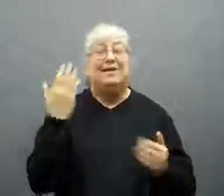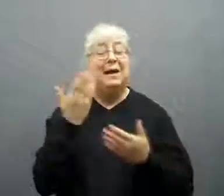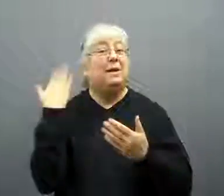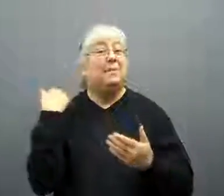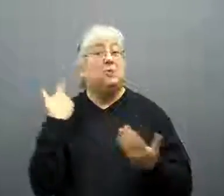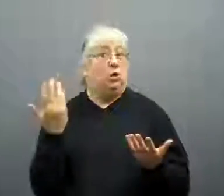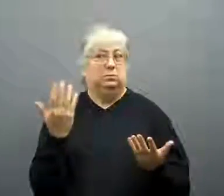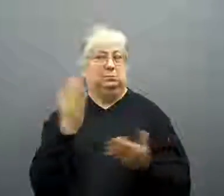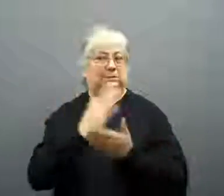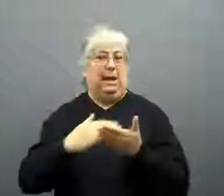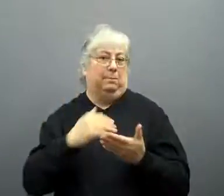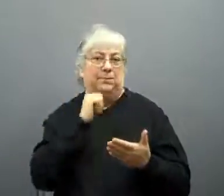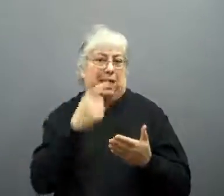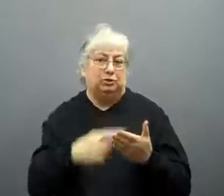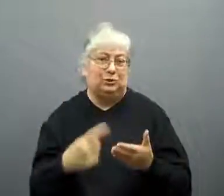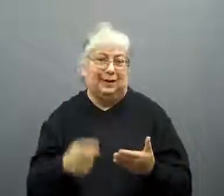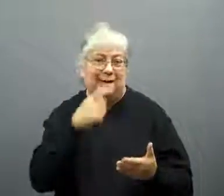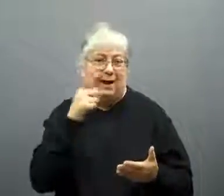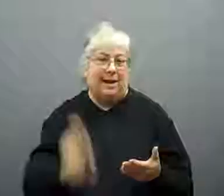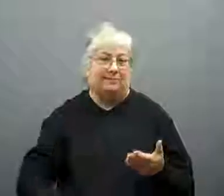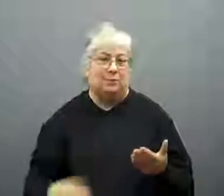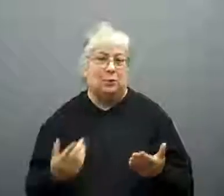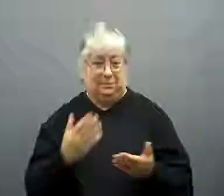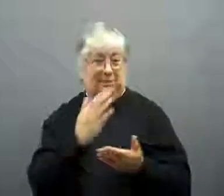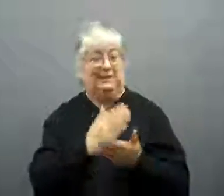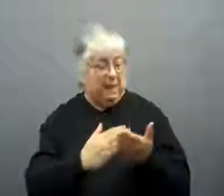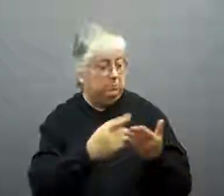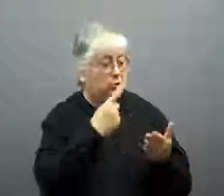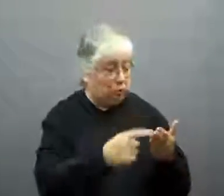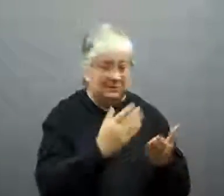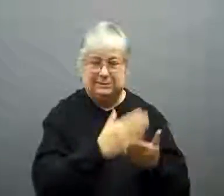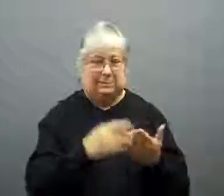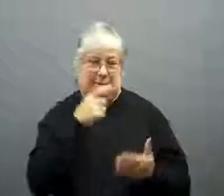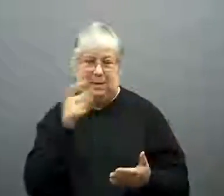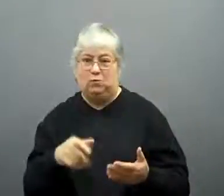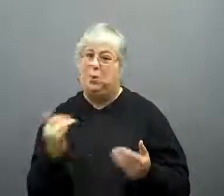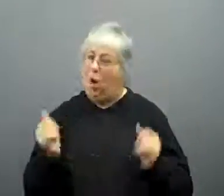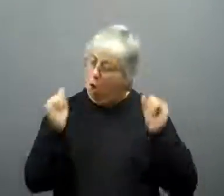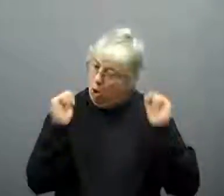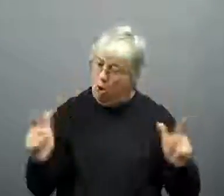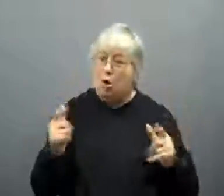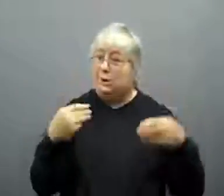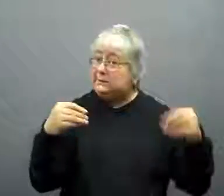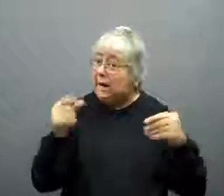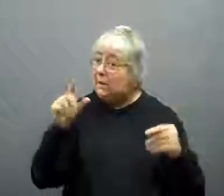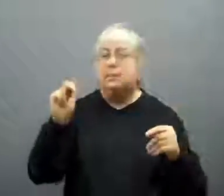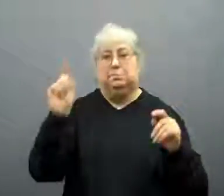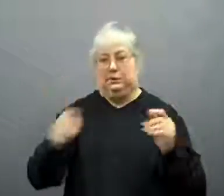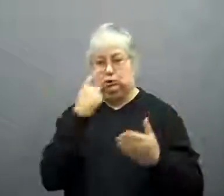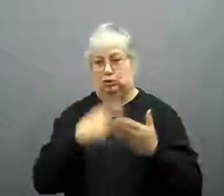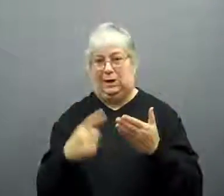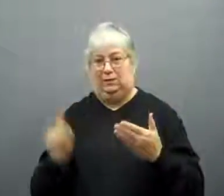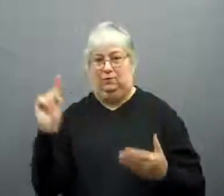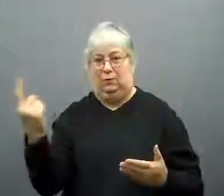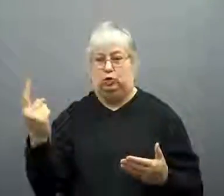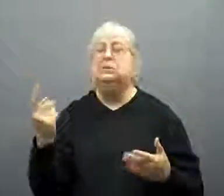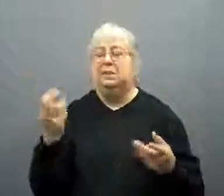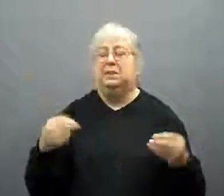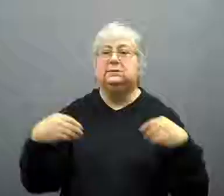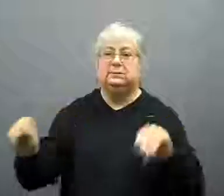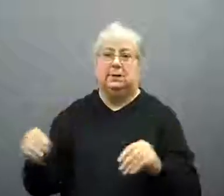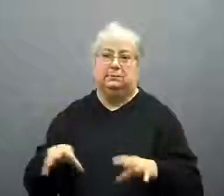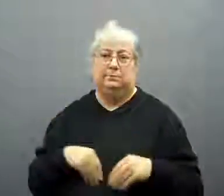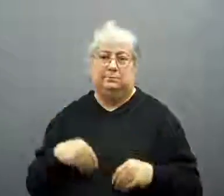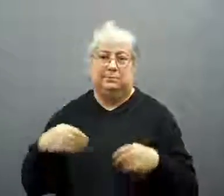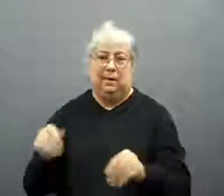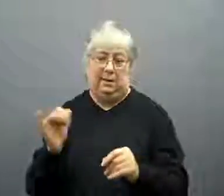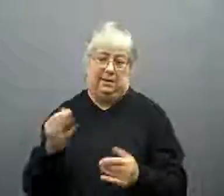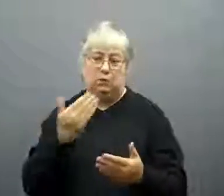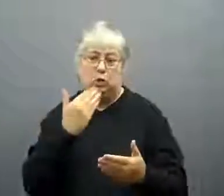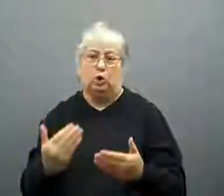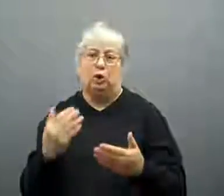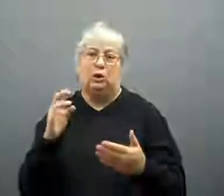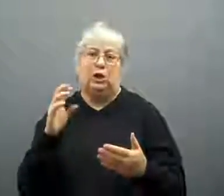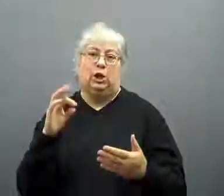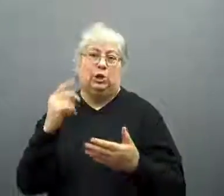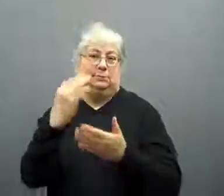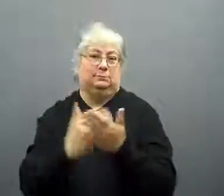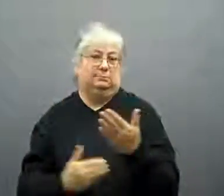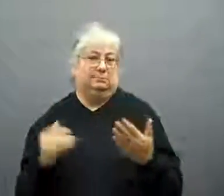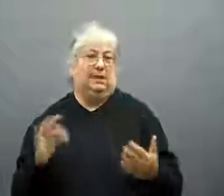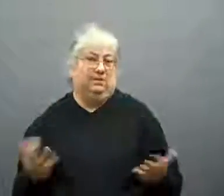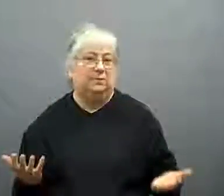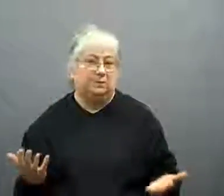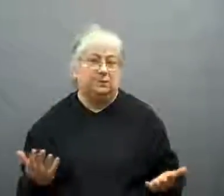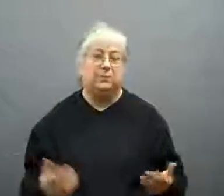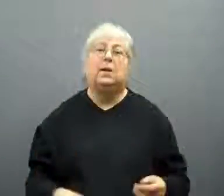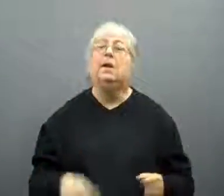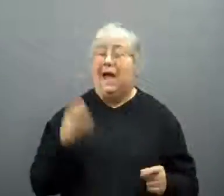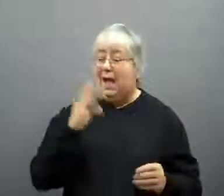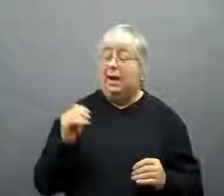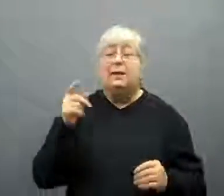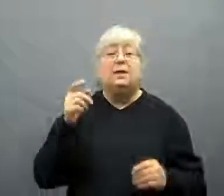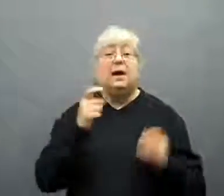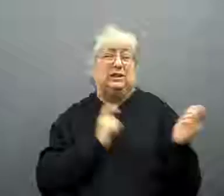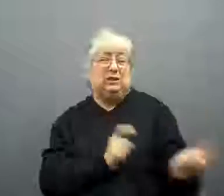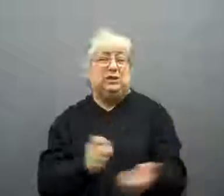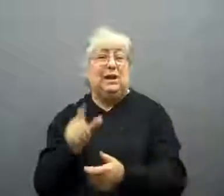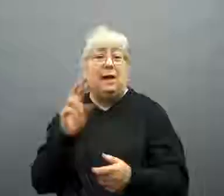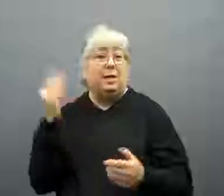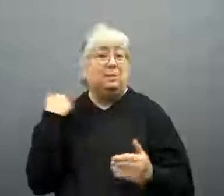Checks have not been required for all sales. They should be before a gun is sold.